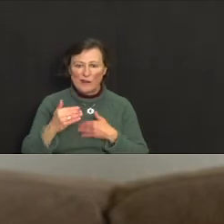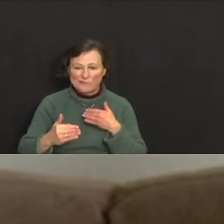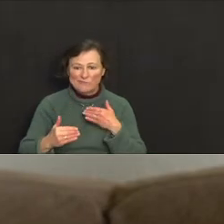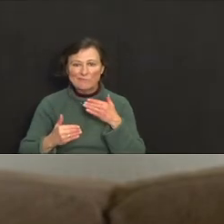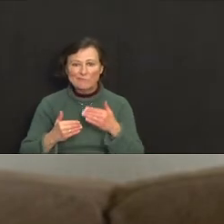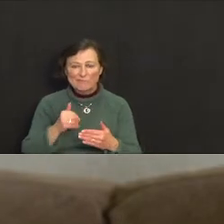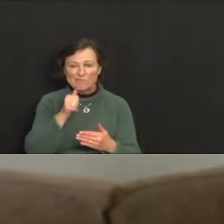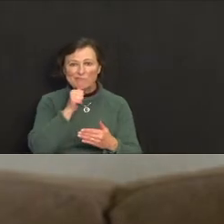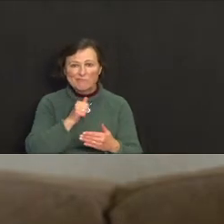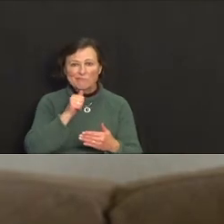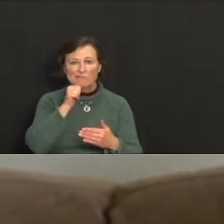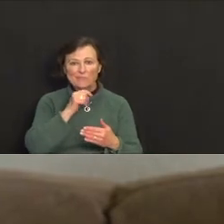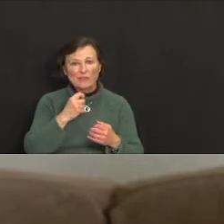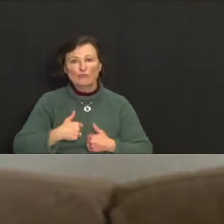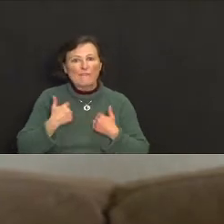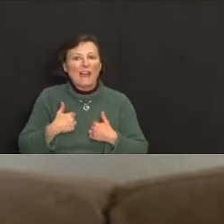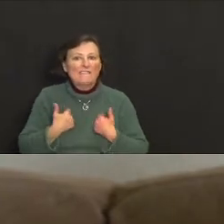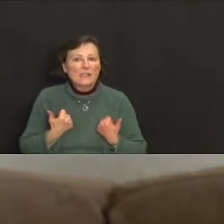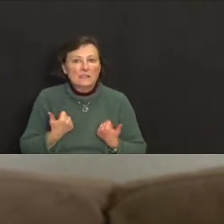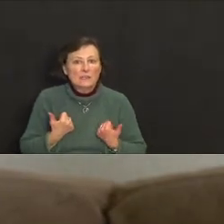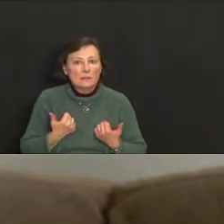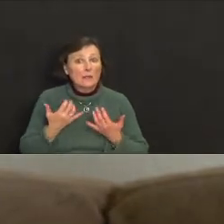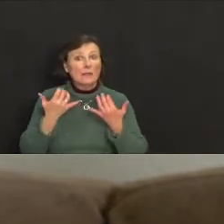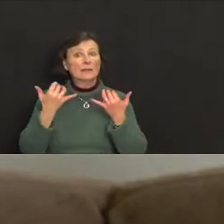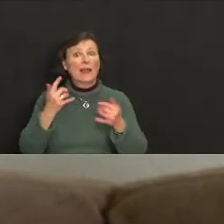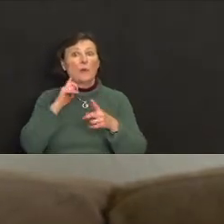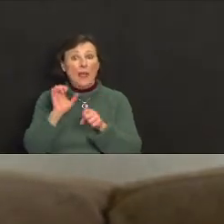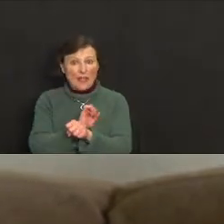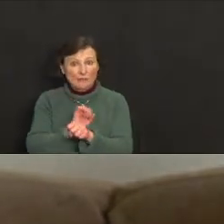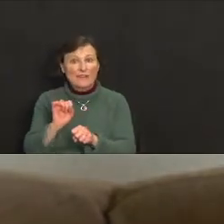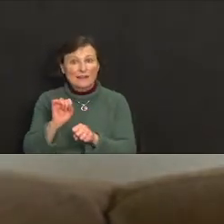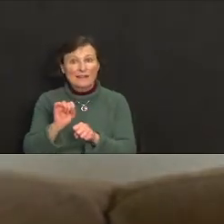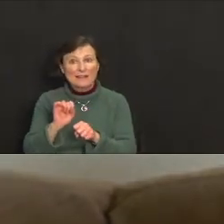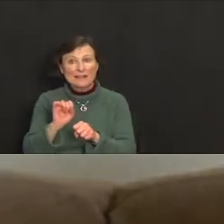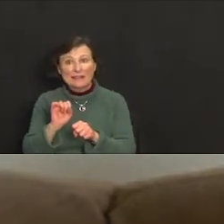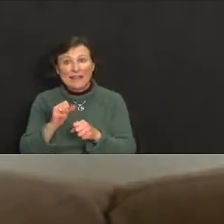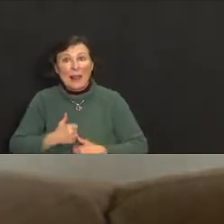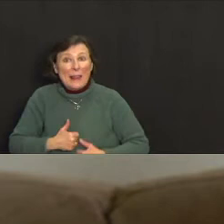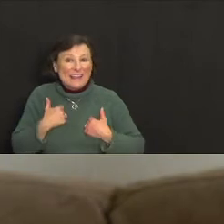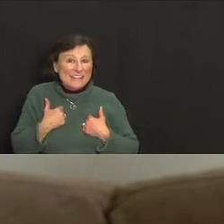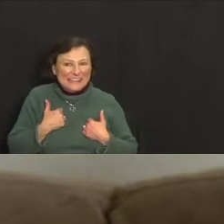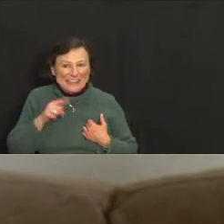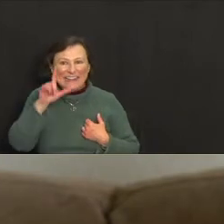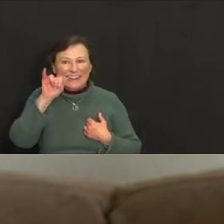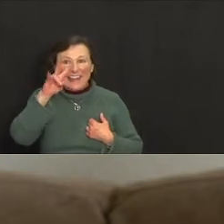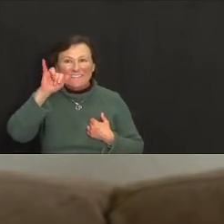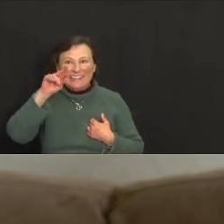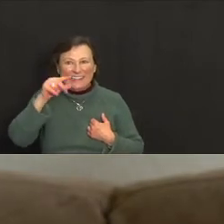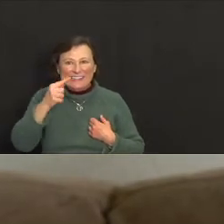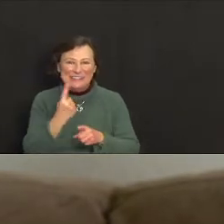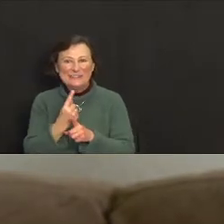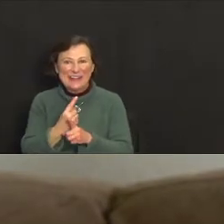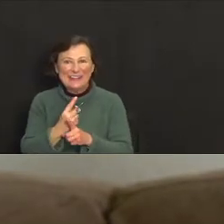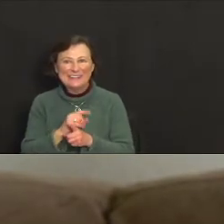getting, surviving. But now we're actually, I guess, living? I don't know, right. Weird.